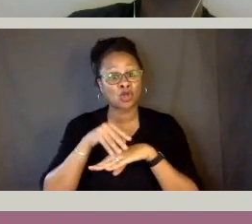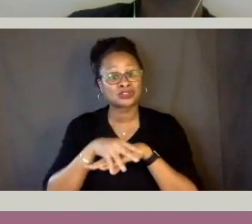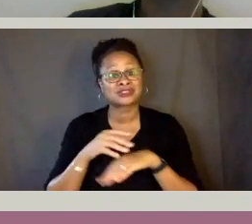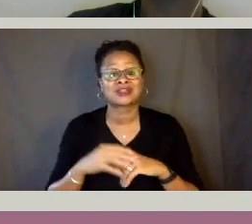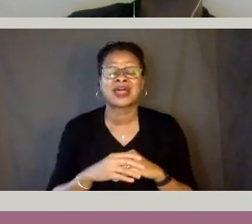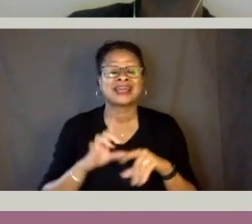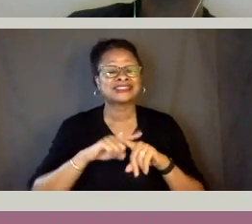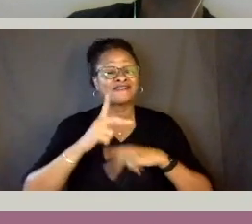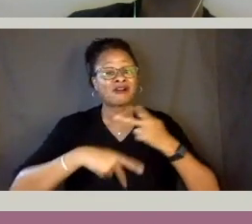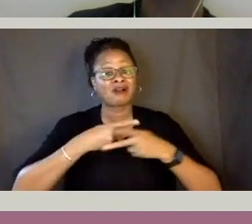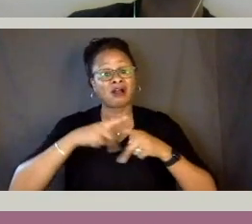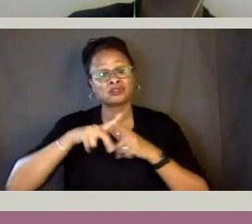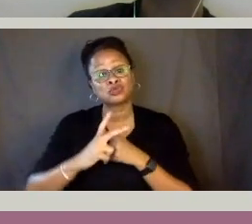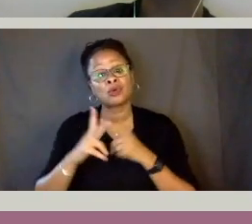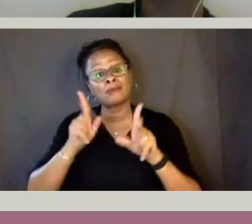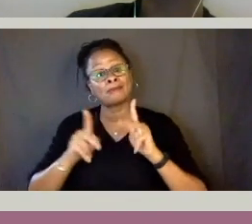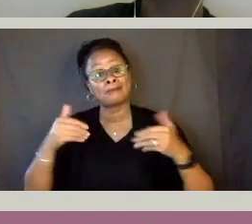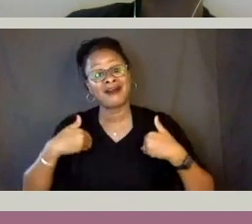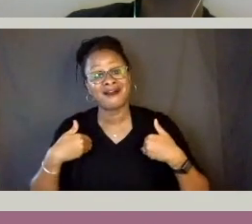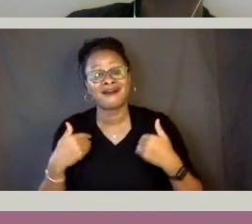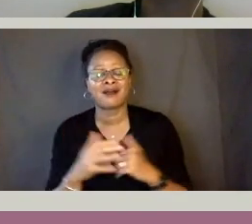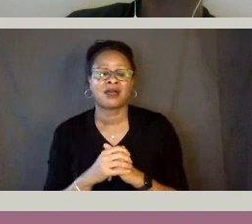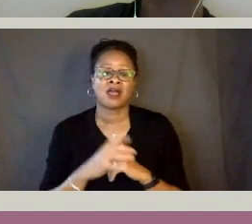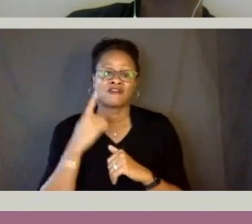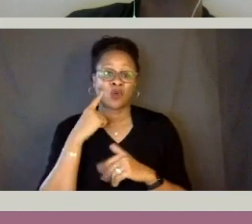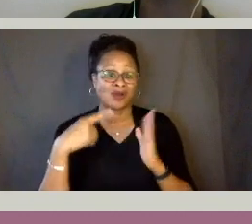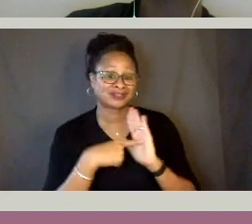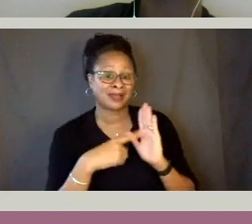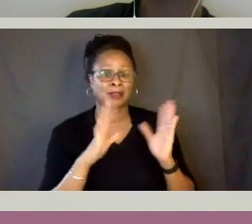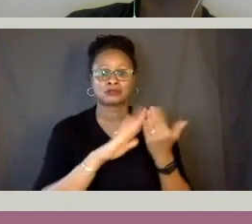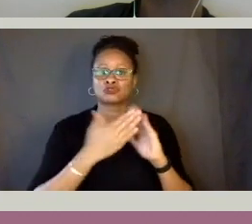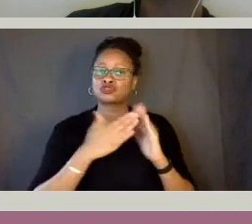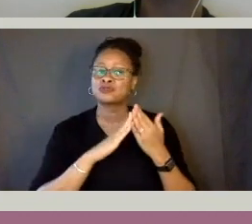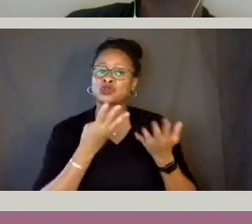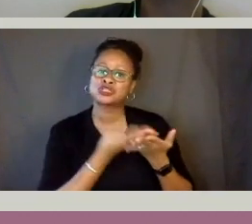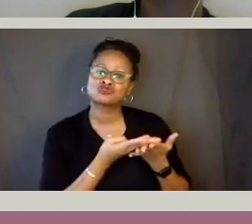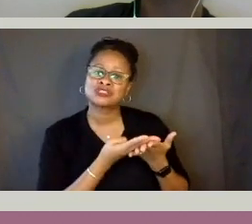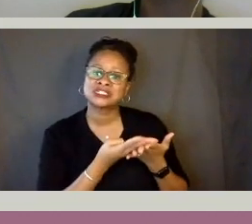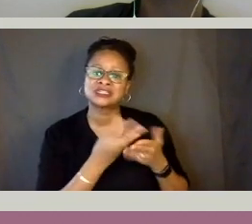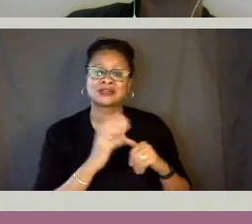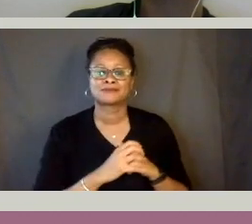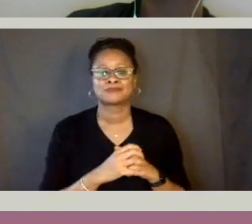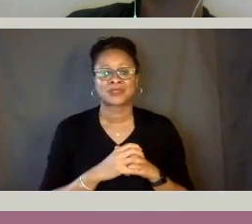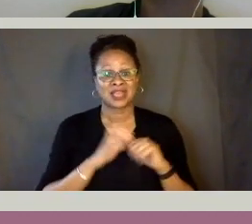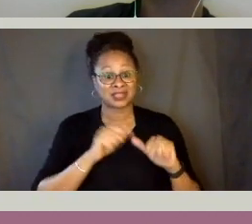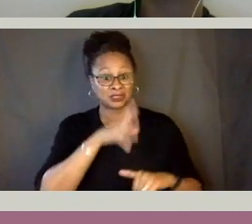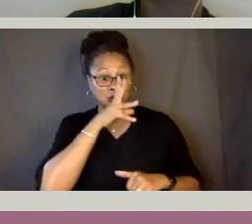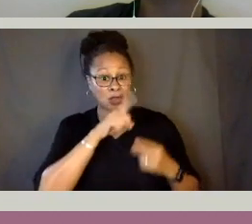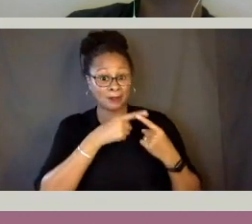of tools people can have. So for example, community screenings. Can you speak to, technically, but also